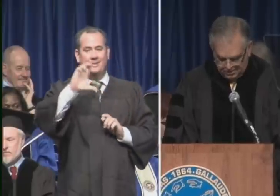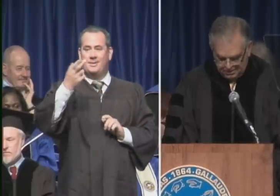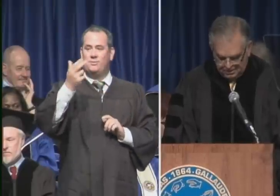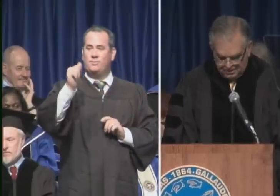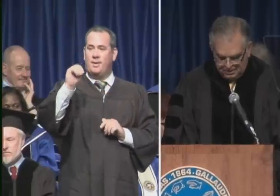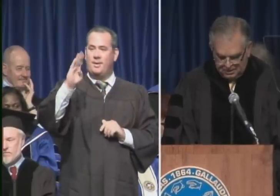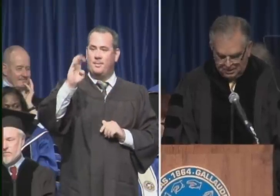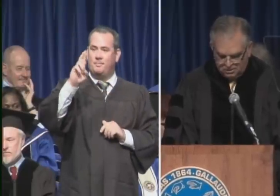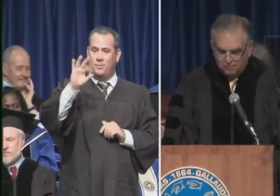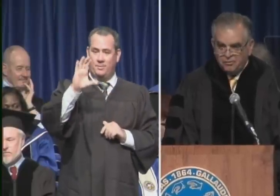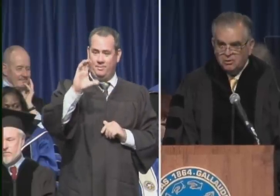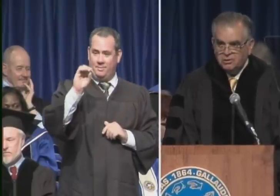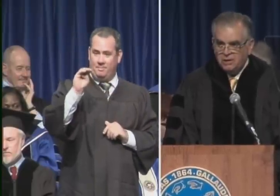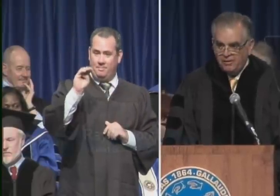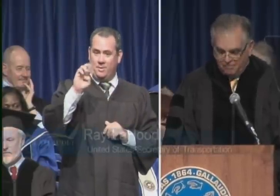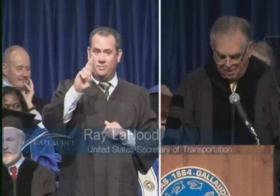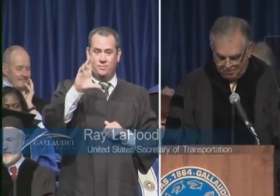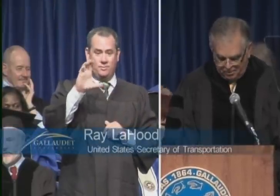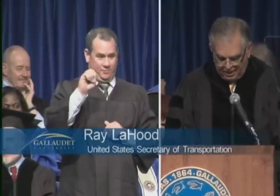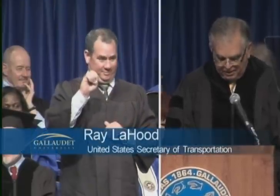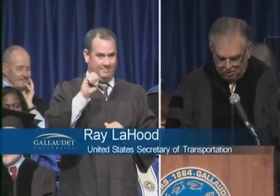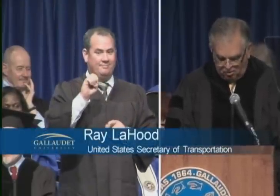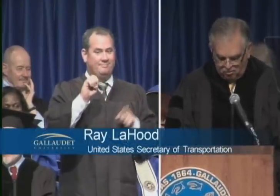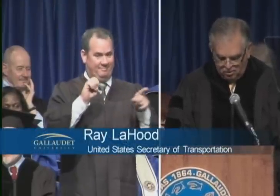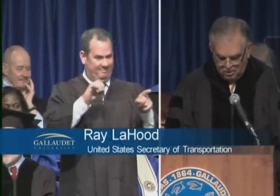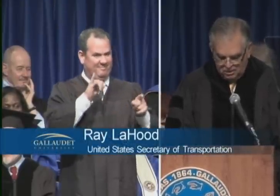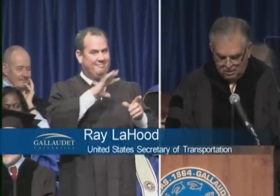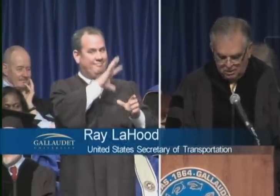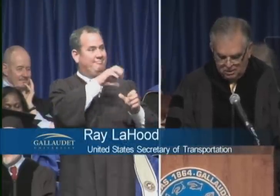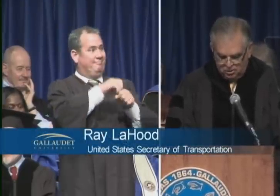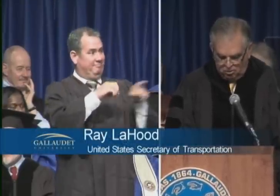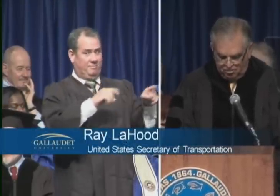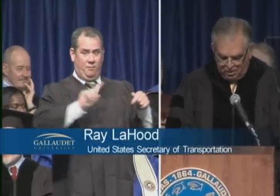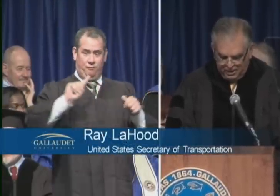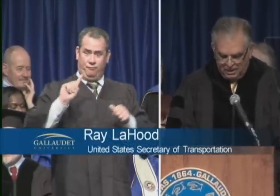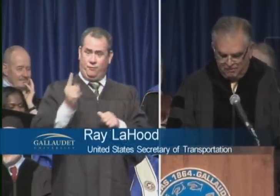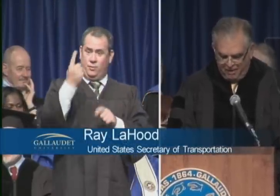as the first deaf member, I know you'll bring an invaluable